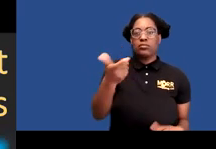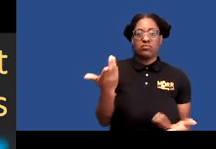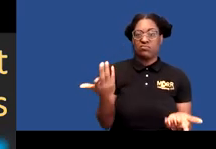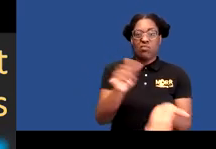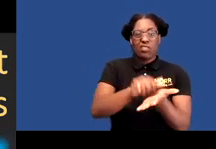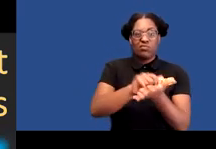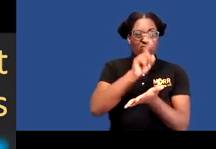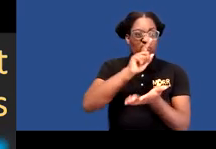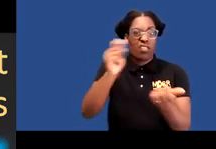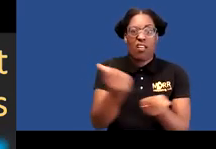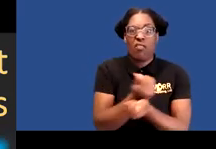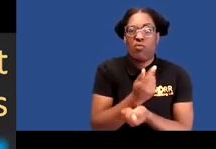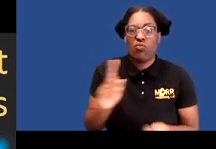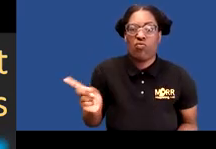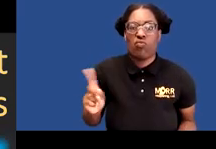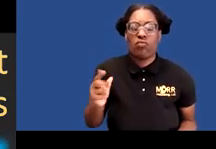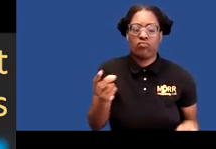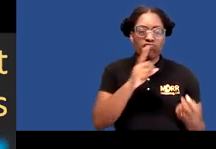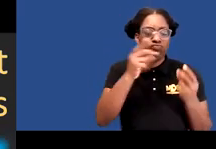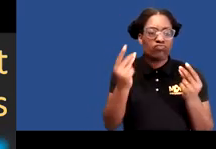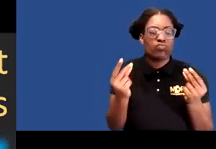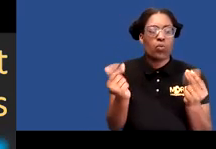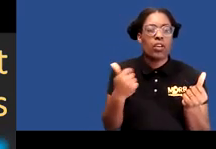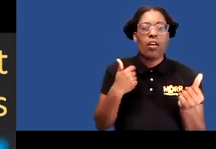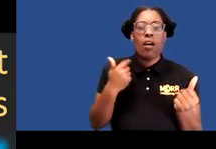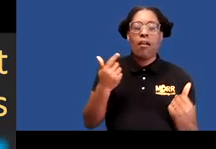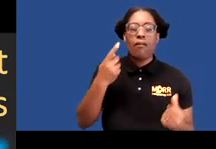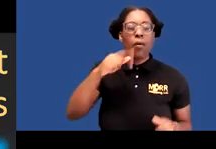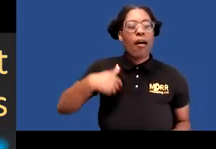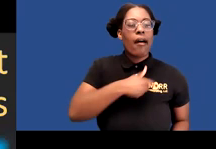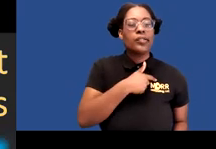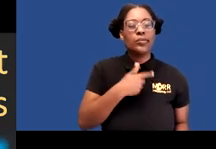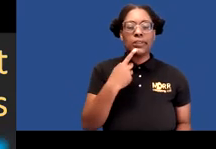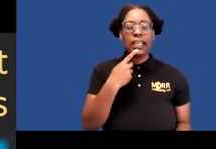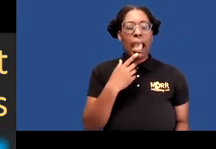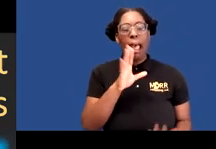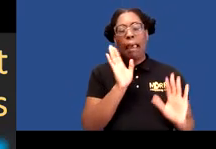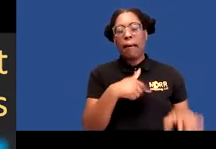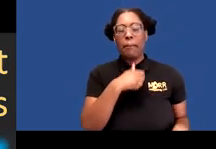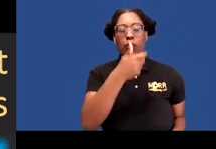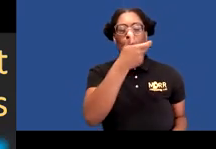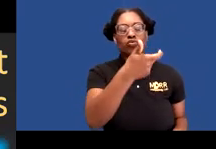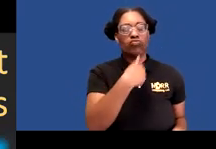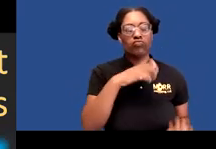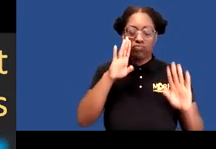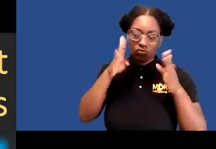we get sucked back into the regular routine of our very demanding jobs and what we're suggesting here is that